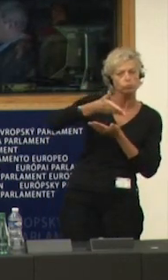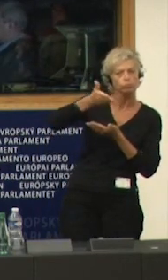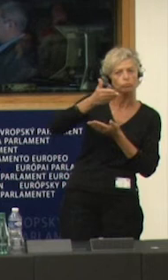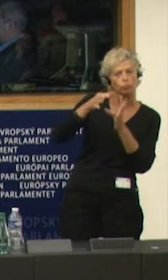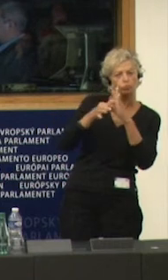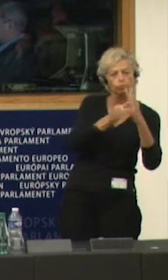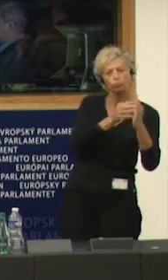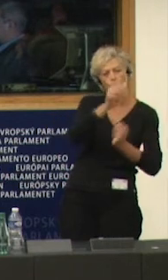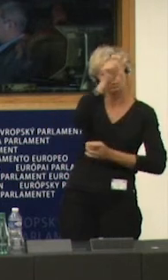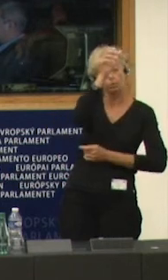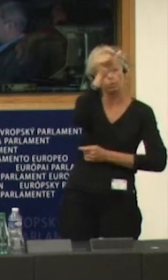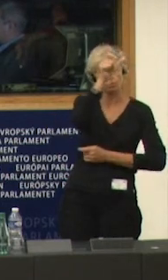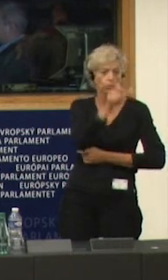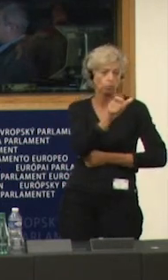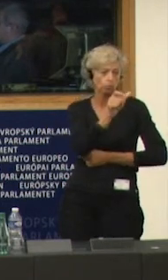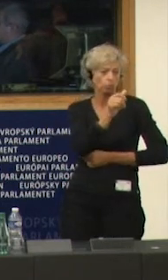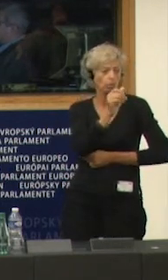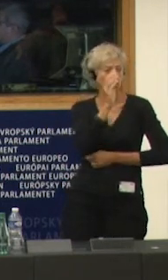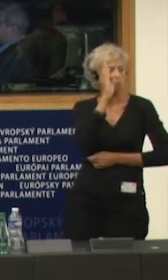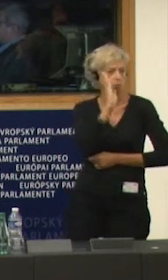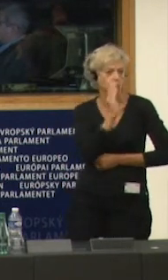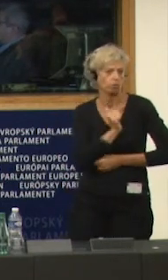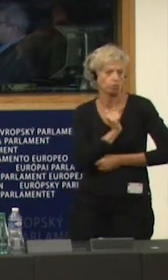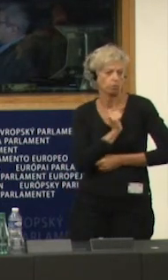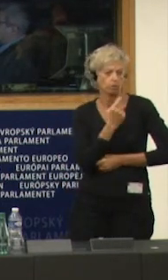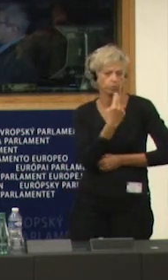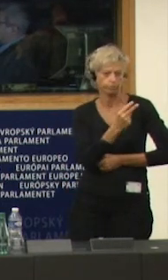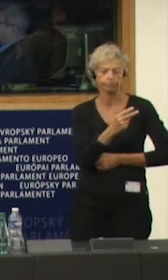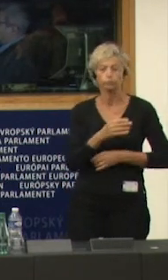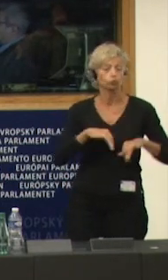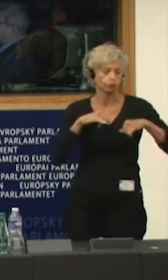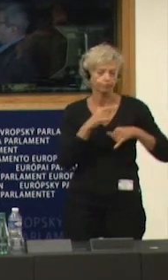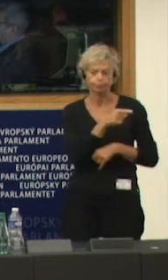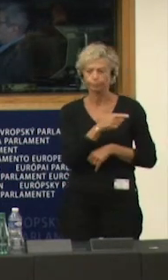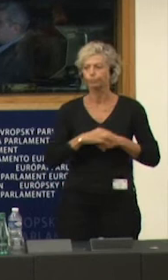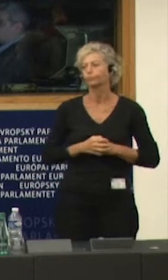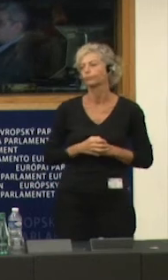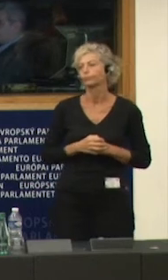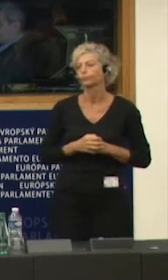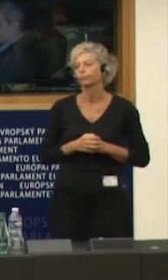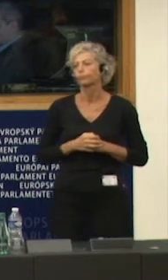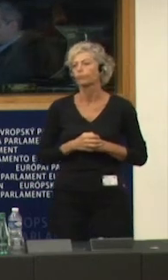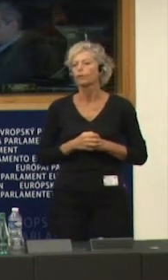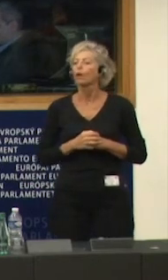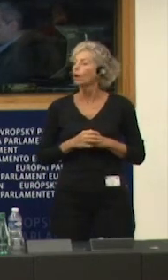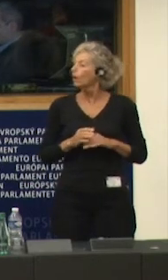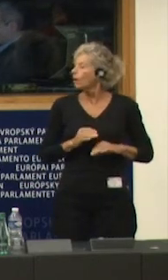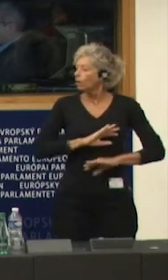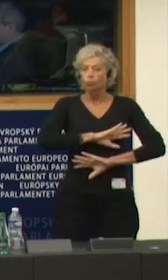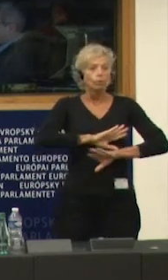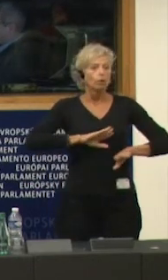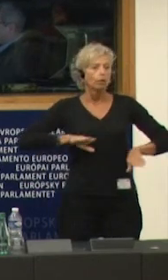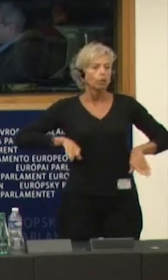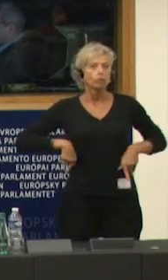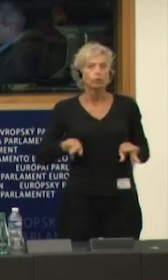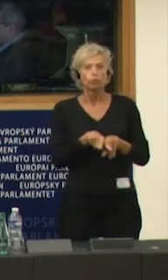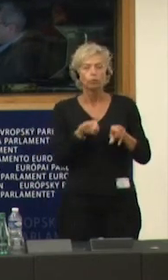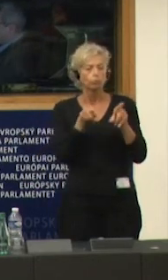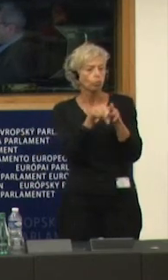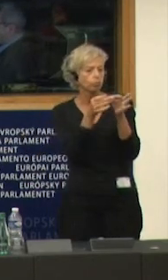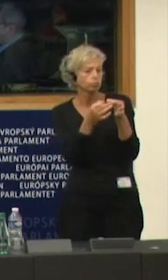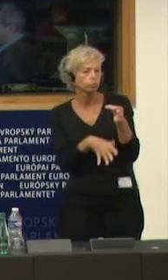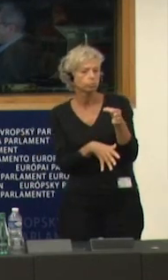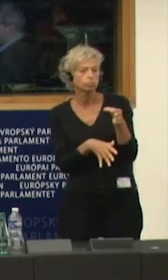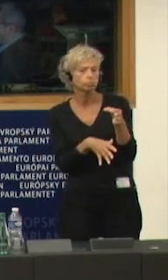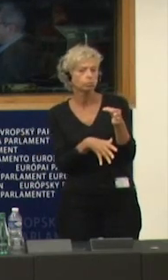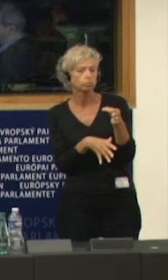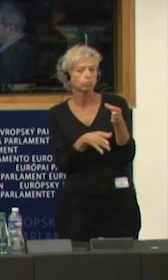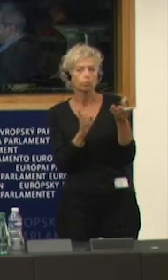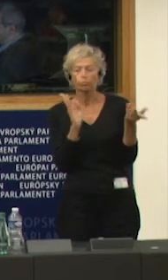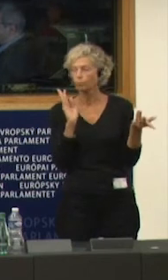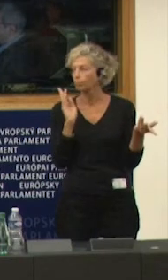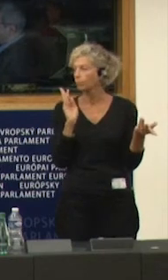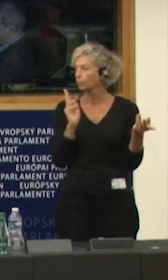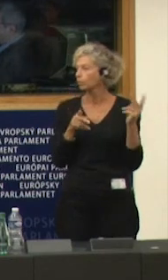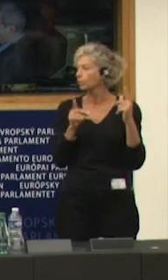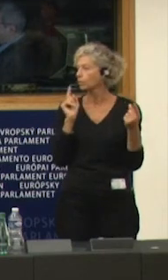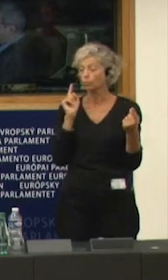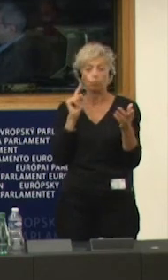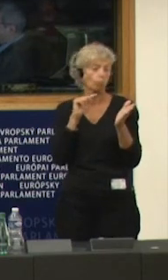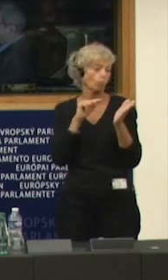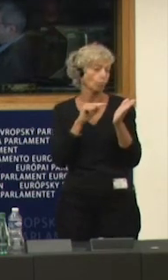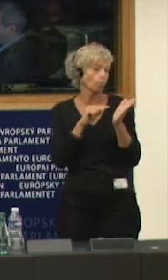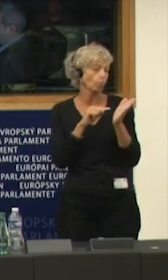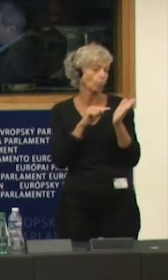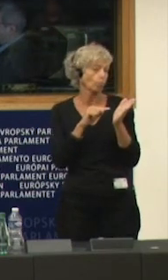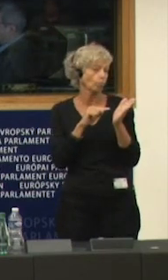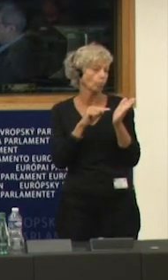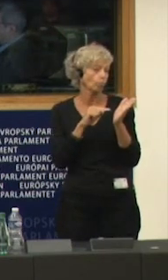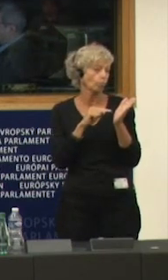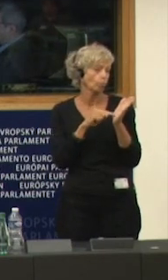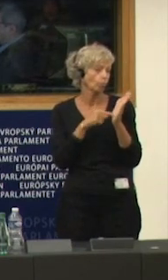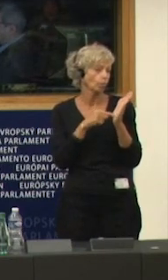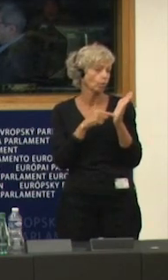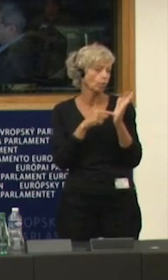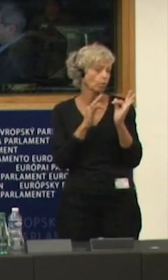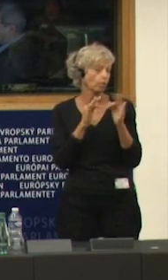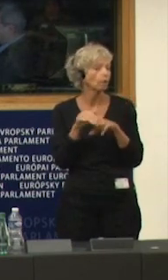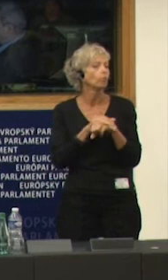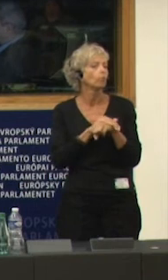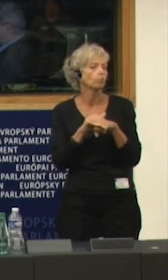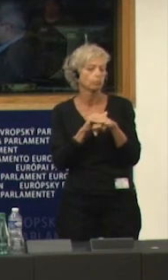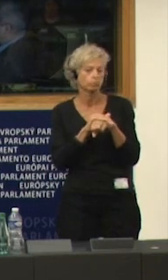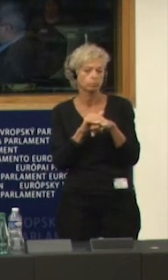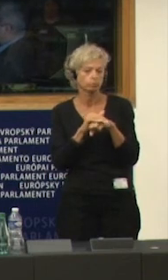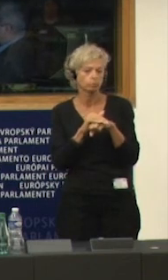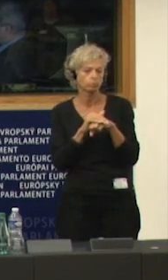The state deficit in Germany is actually higher than the debt of the Spanish state, in absolute terms.